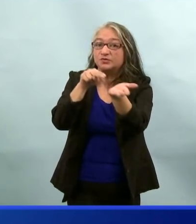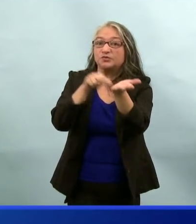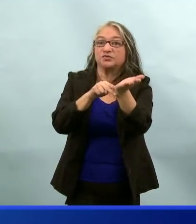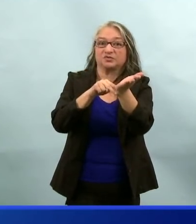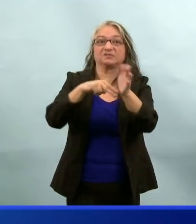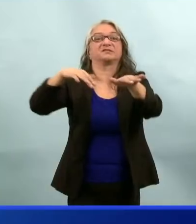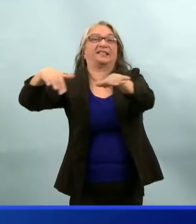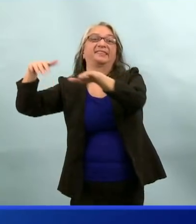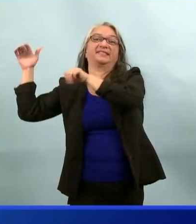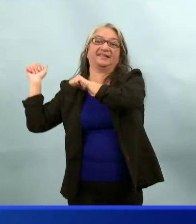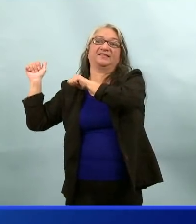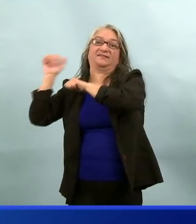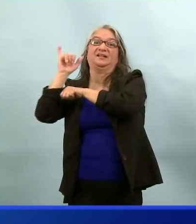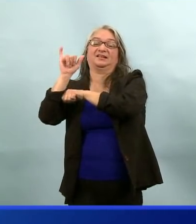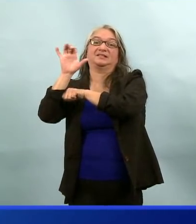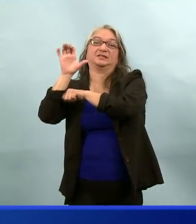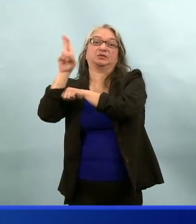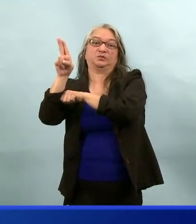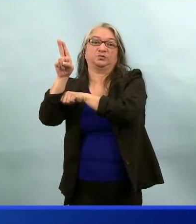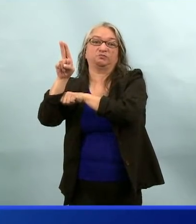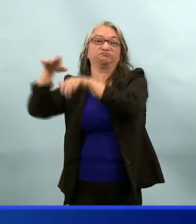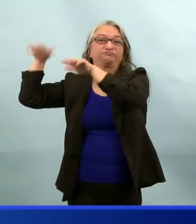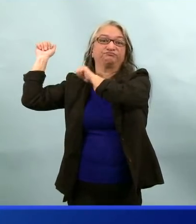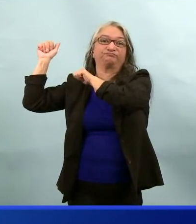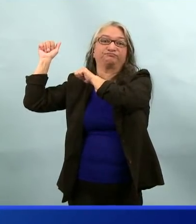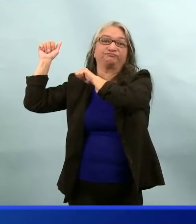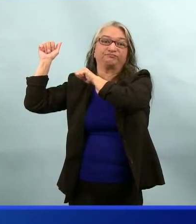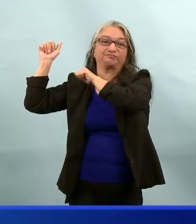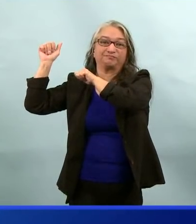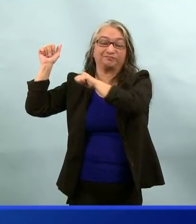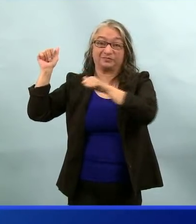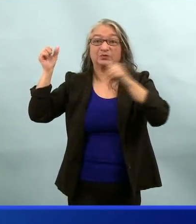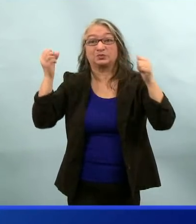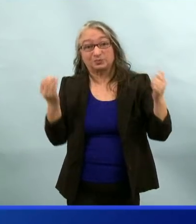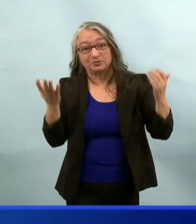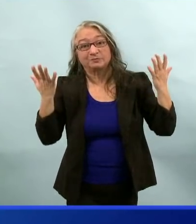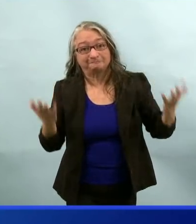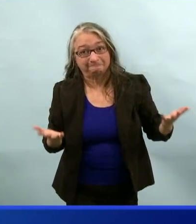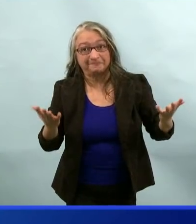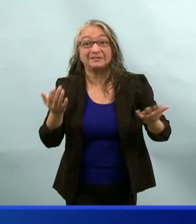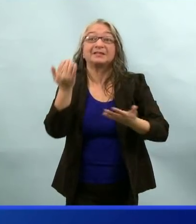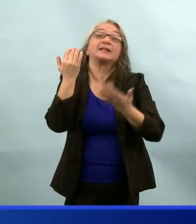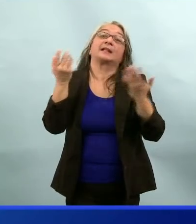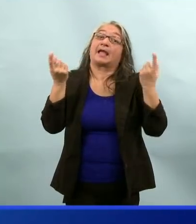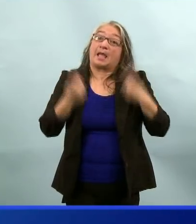this turnover is amongst the lowest you'll find in any hospital unit but these nurses cannot be